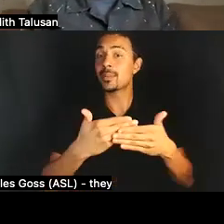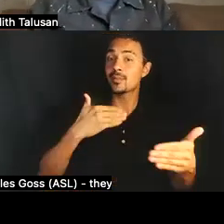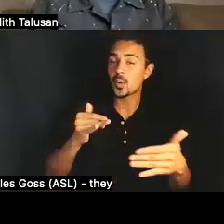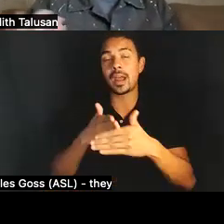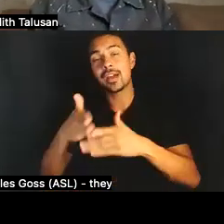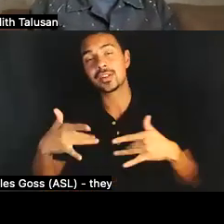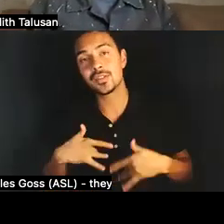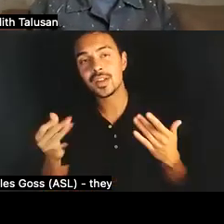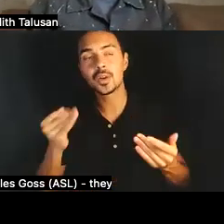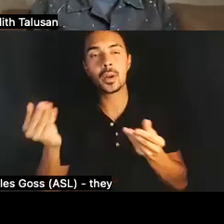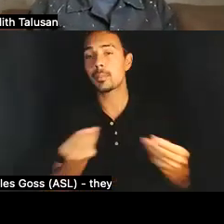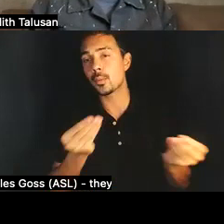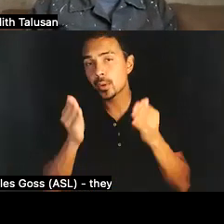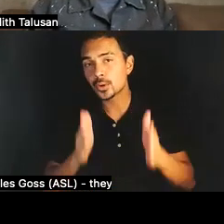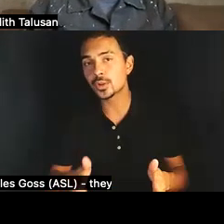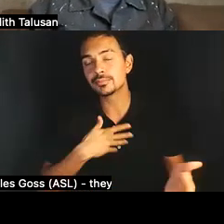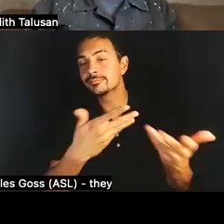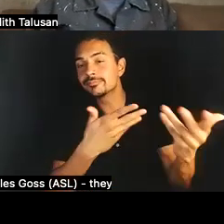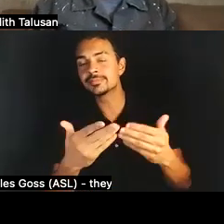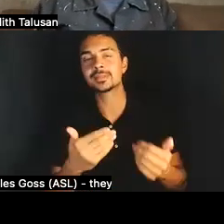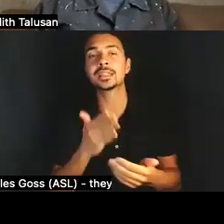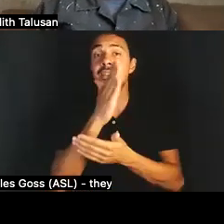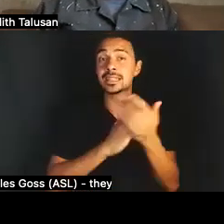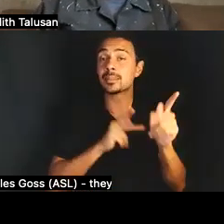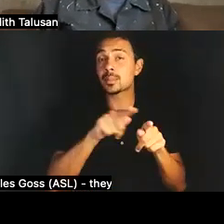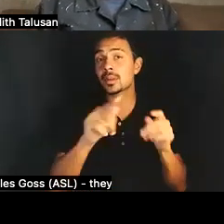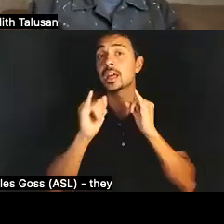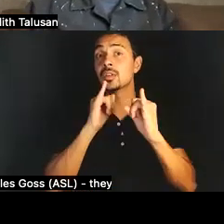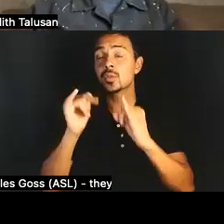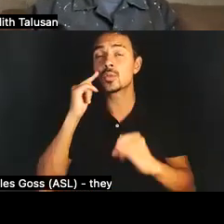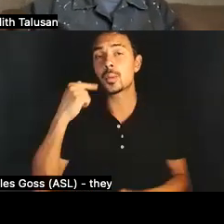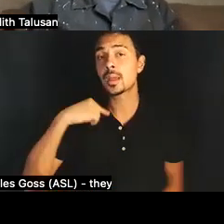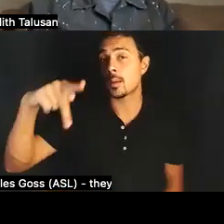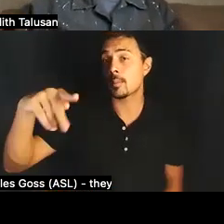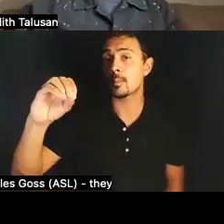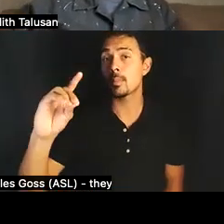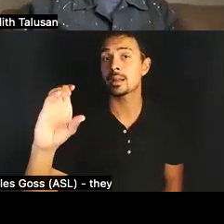I like having the opportunity to talk to fellow panelists before and after events and moderators.